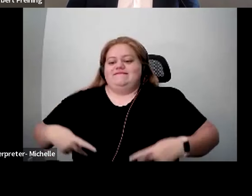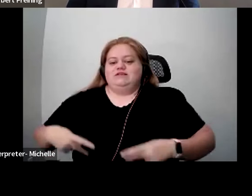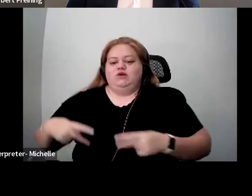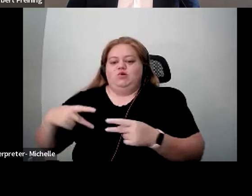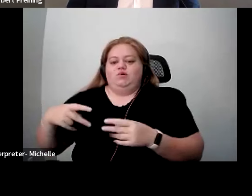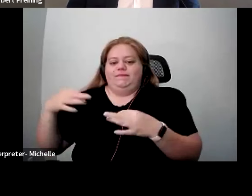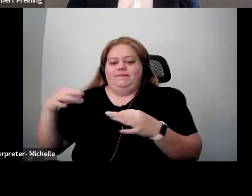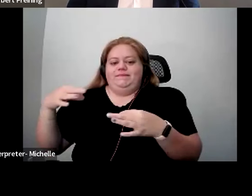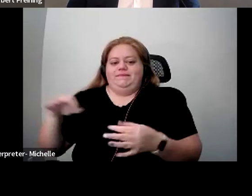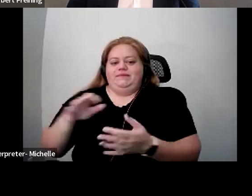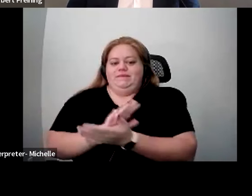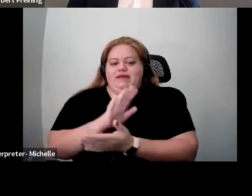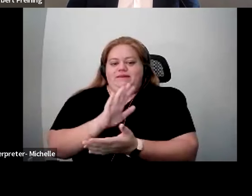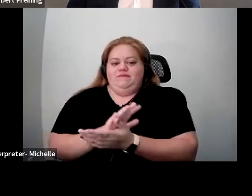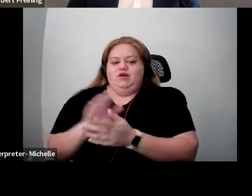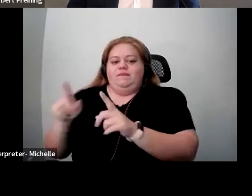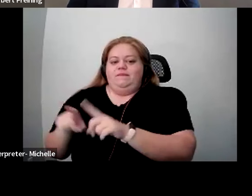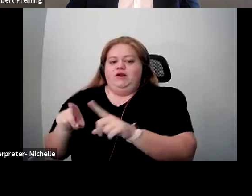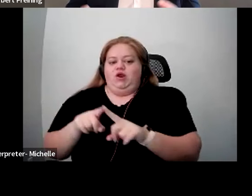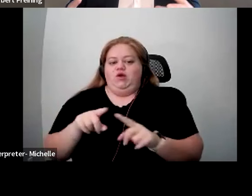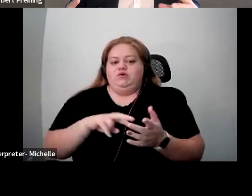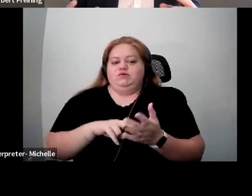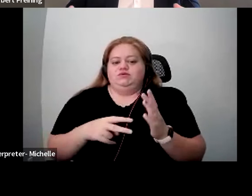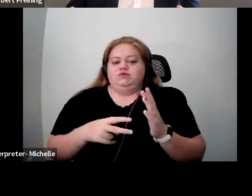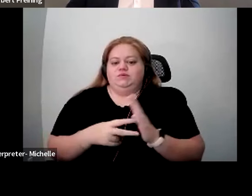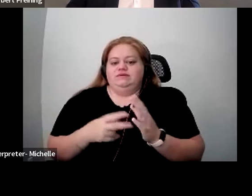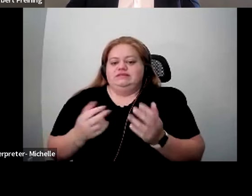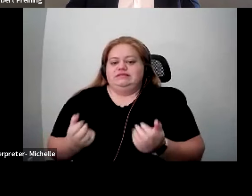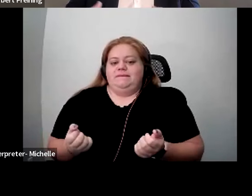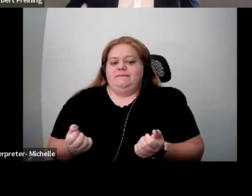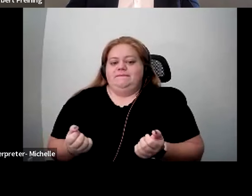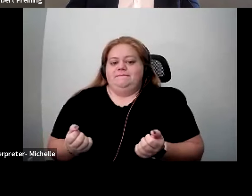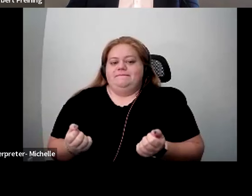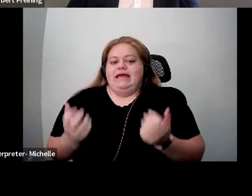That also means that many of the additional information that